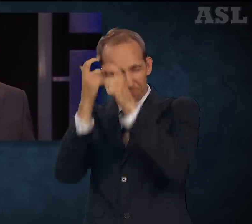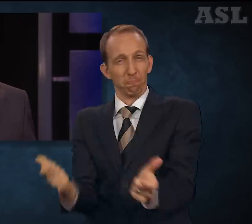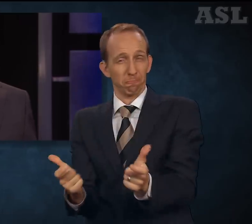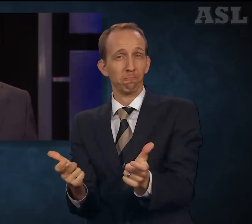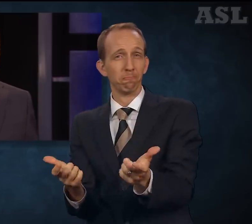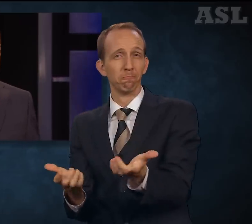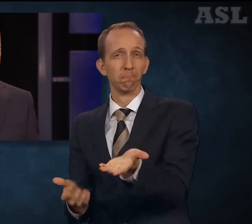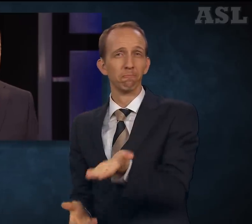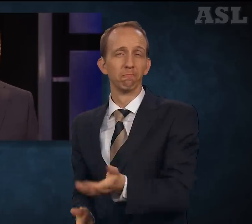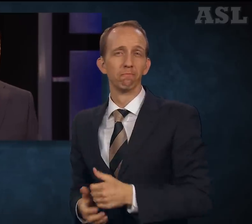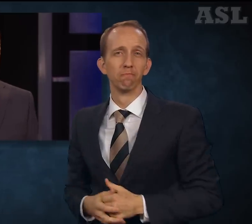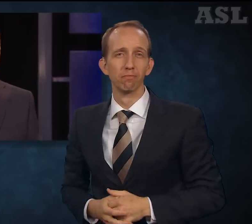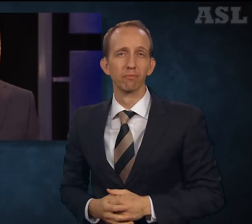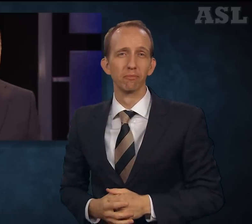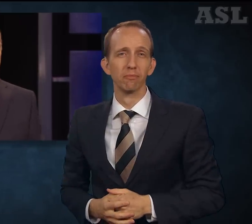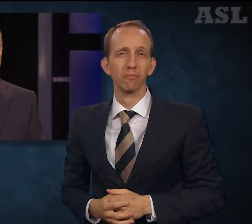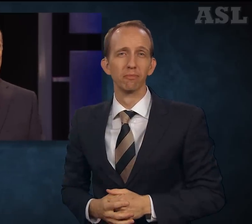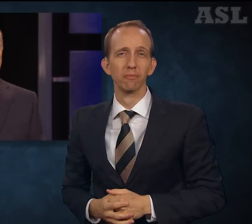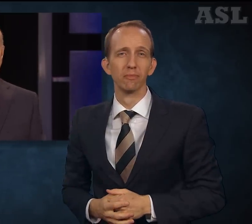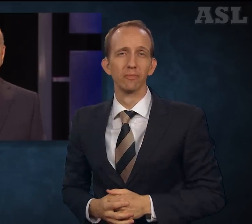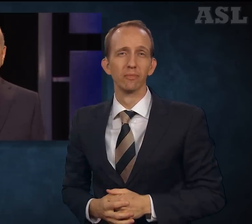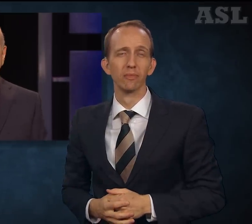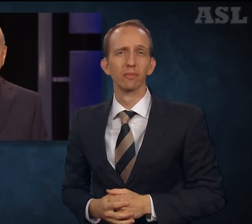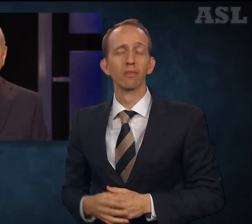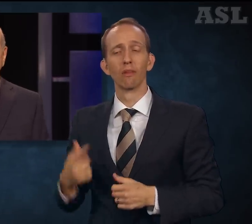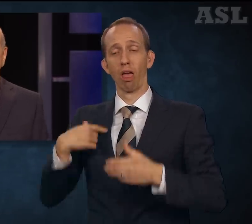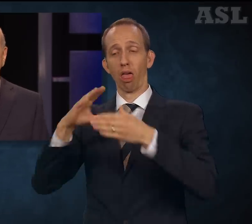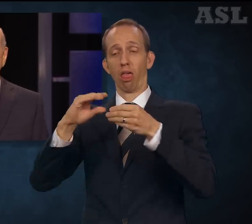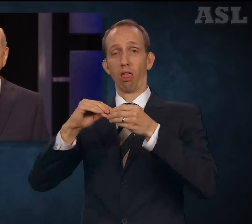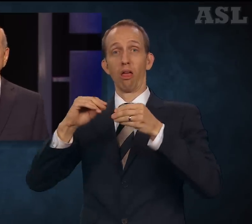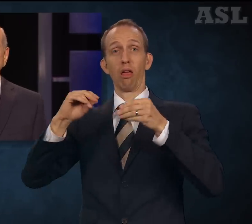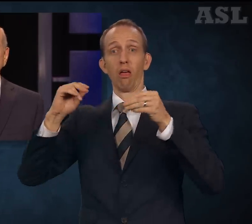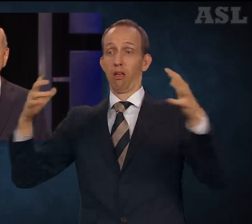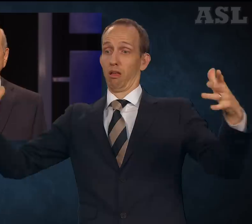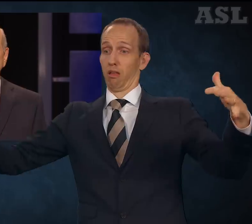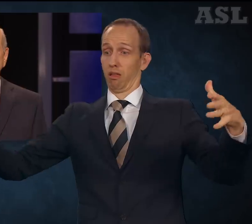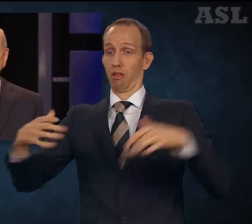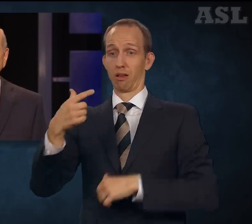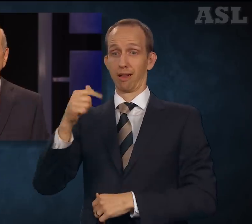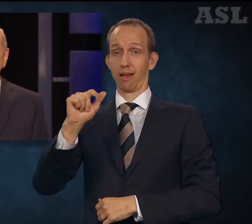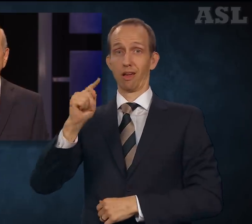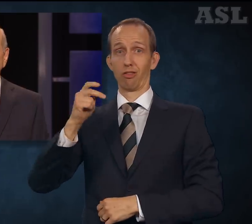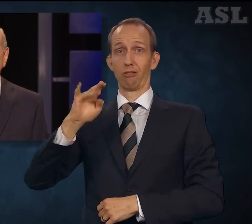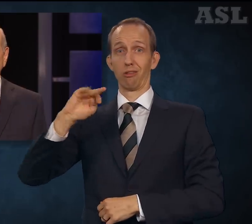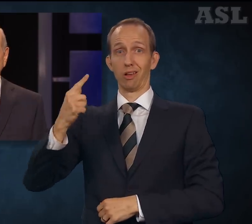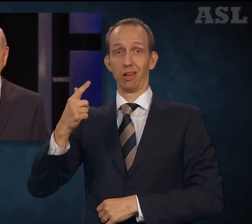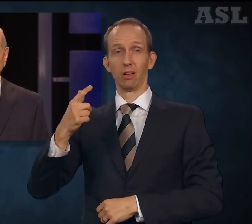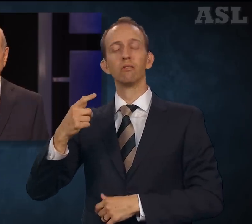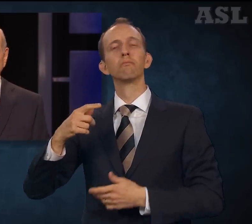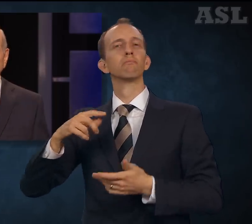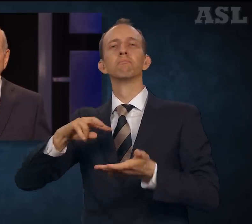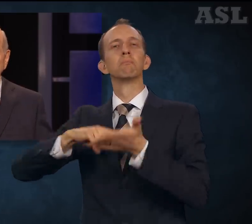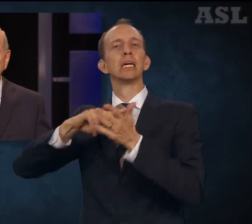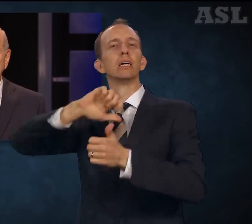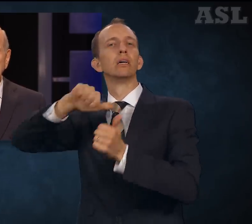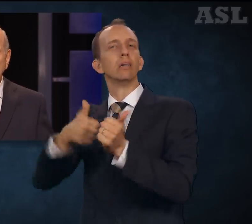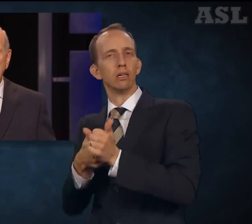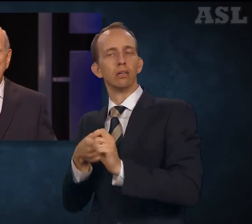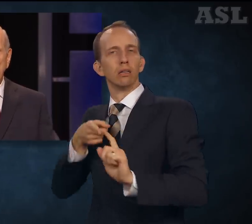GRAND, SOMETHING MAJESTIC! WHEN WE SPEAK OF THE